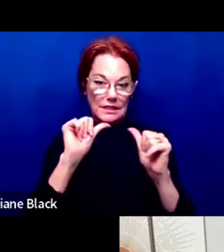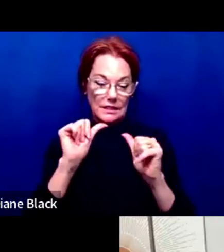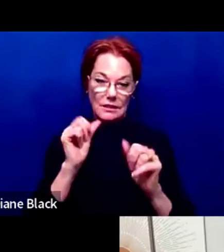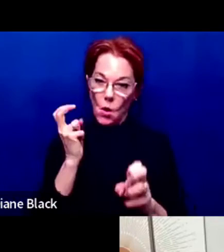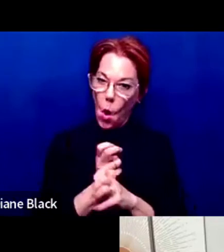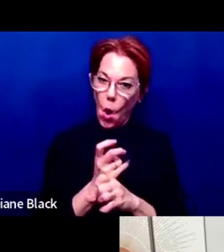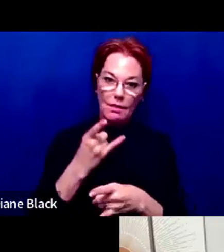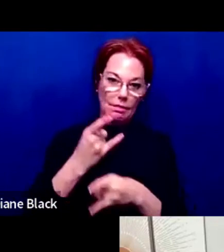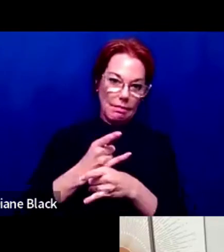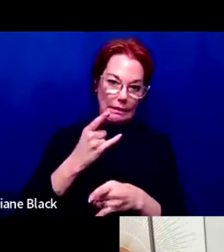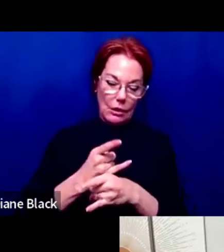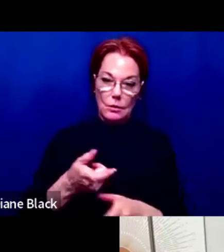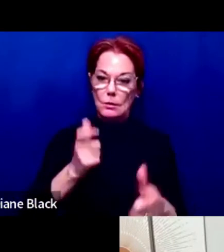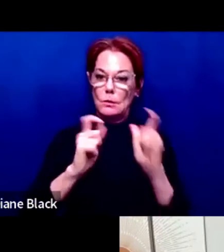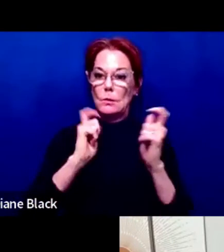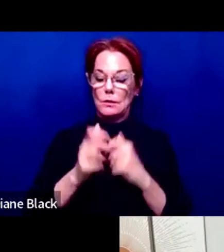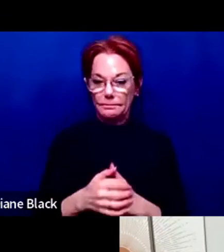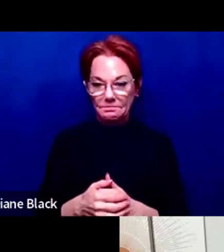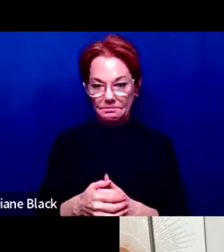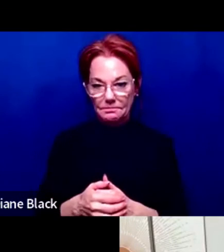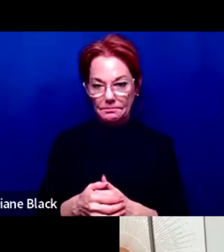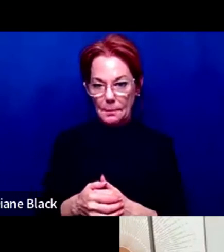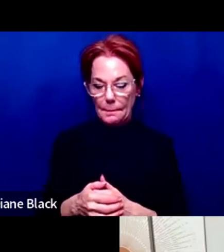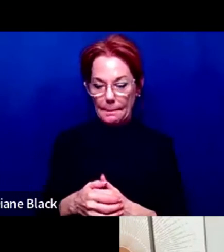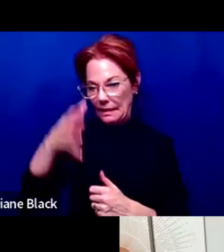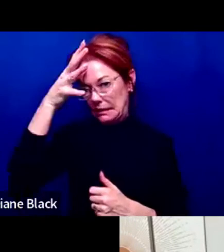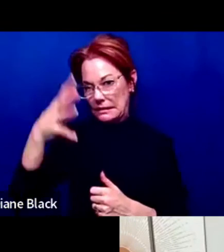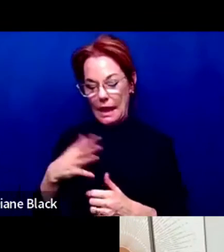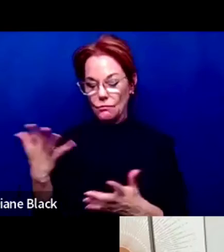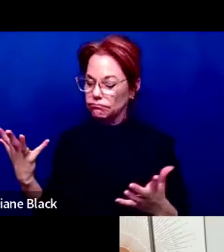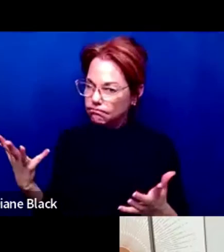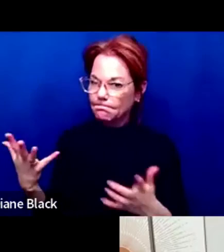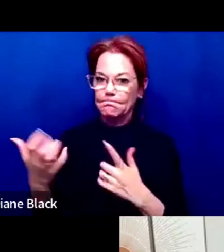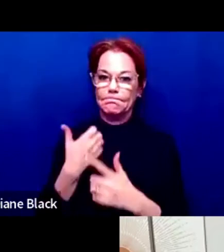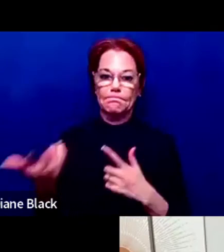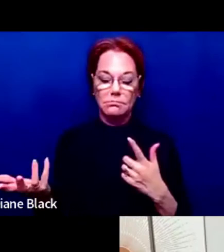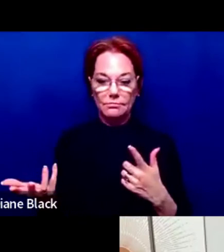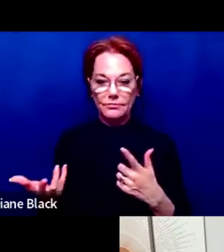you got over people that die. So drinking that entire time, once I had my brain injury, once I